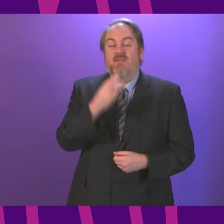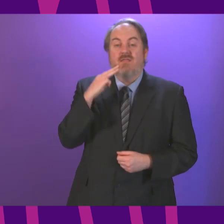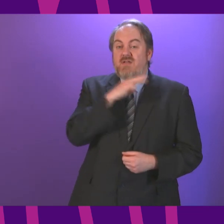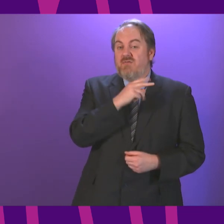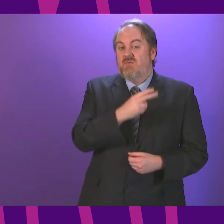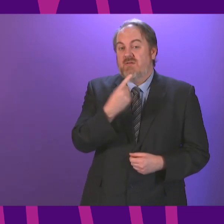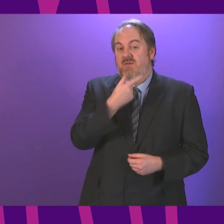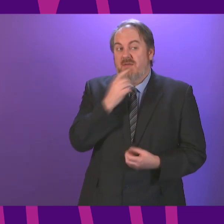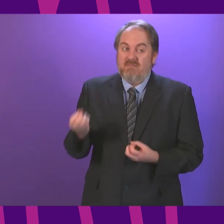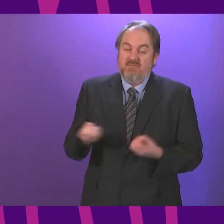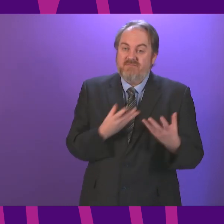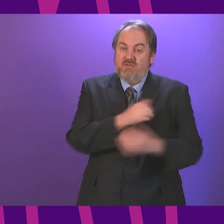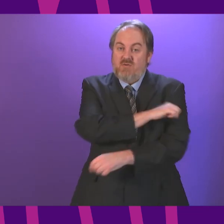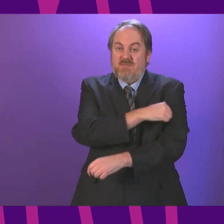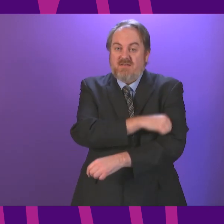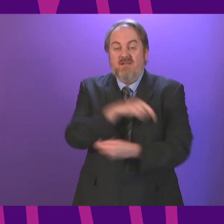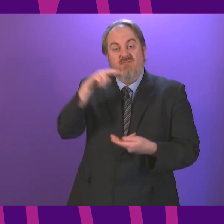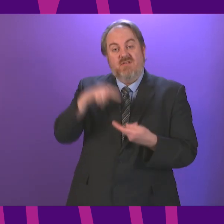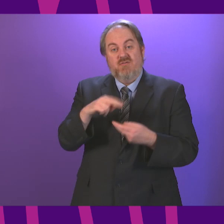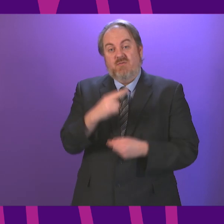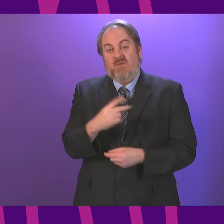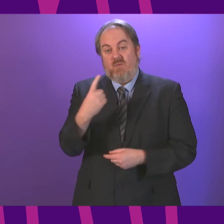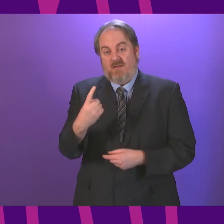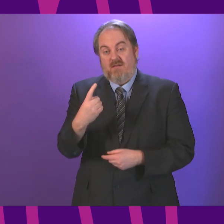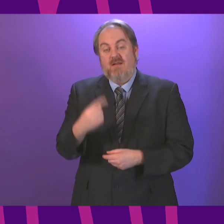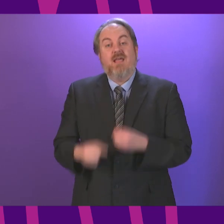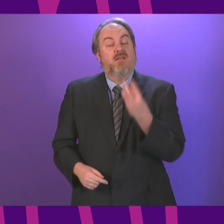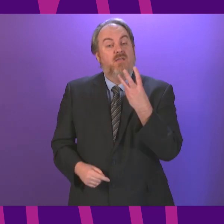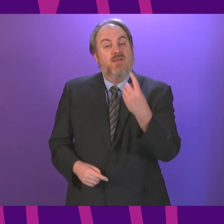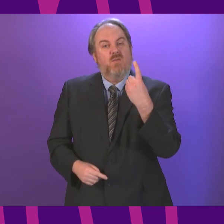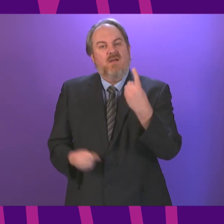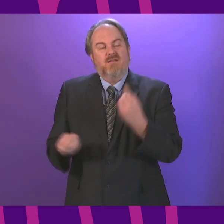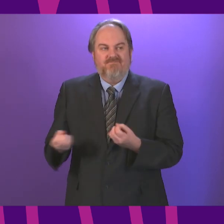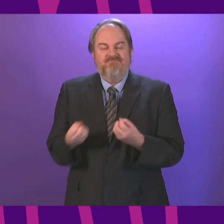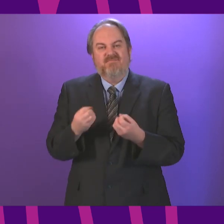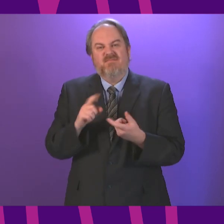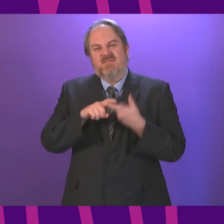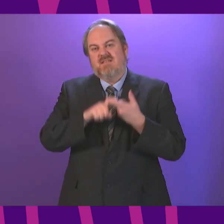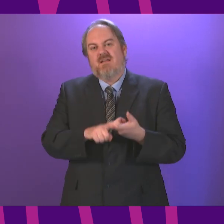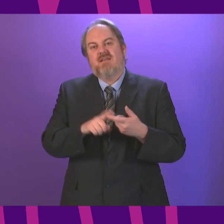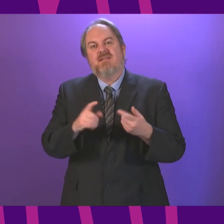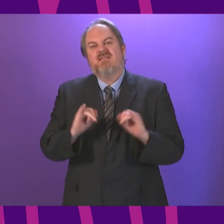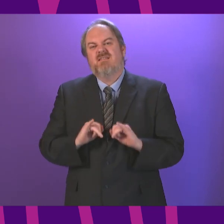hospital, which is 20 fewer than yesterday, and 31 people are currently receiving intensive care, which is three more than yesterday.